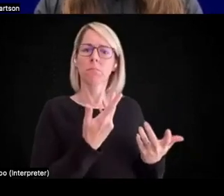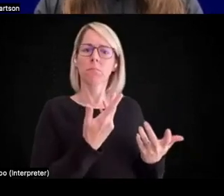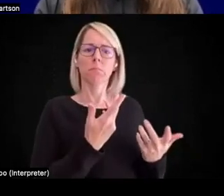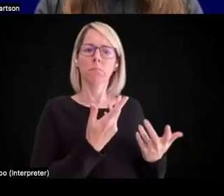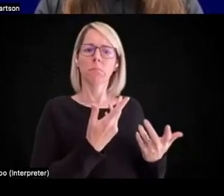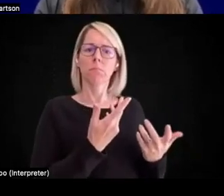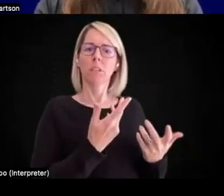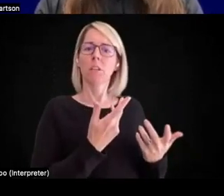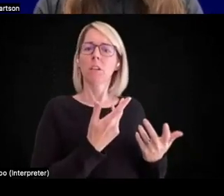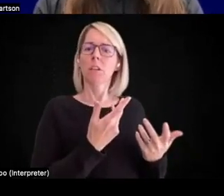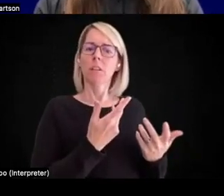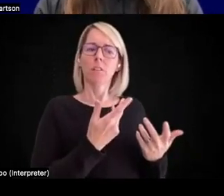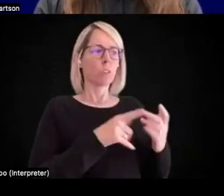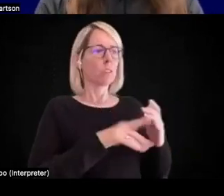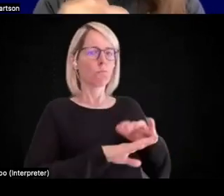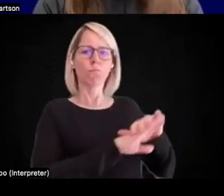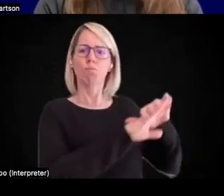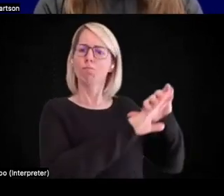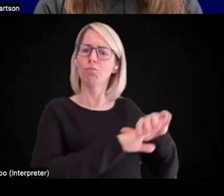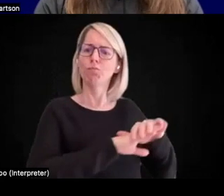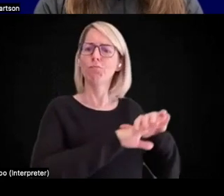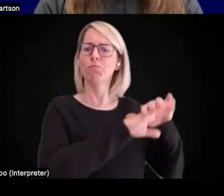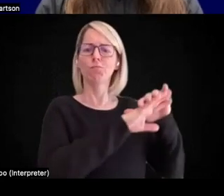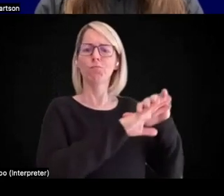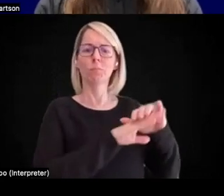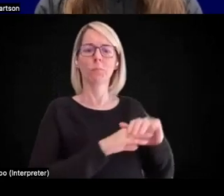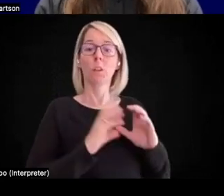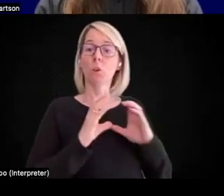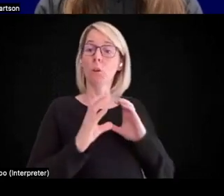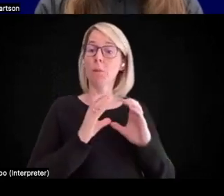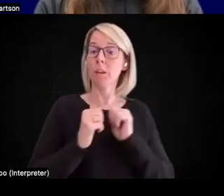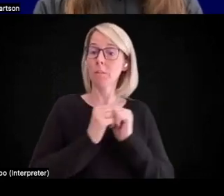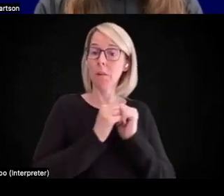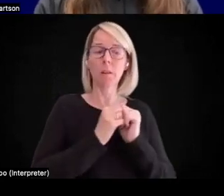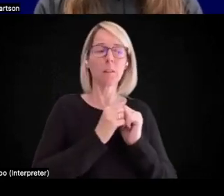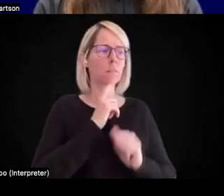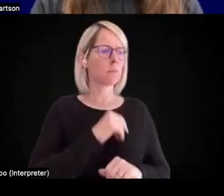go "Come on, we've felt the fence. Let's keep going. We're here for a walk; we're not her